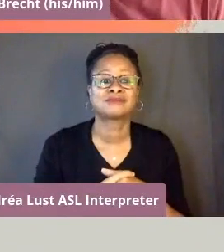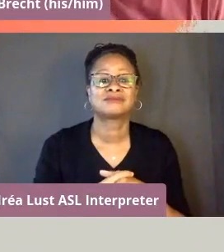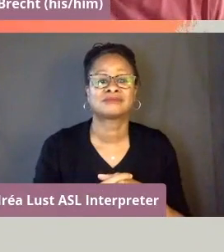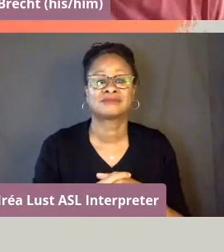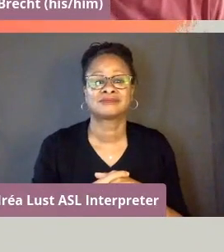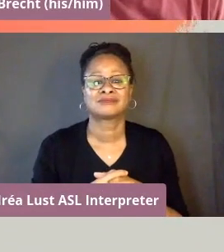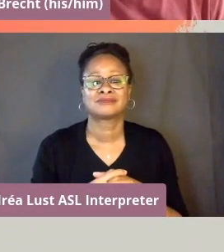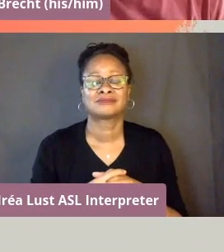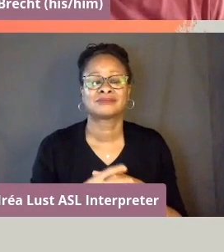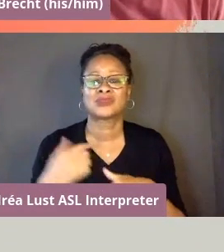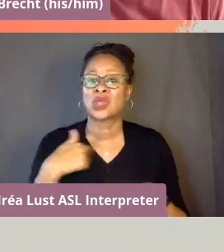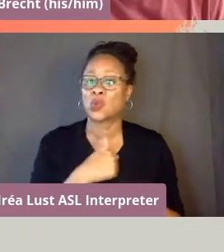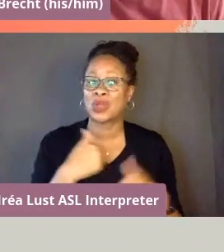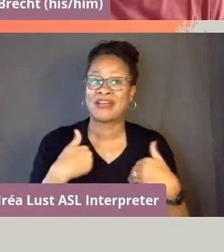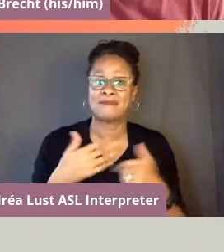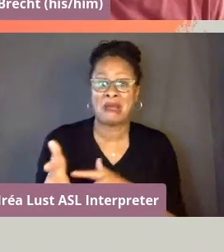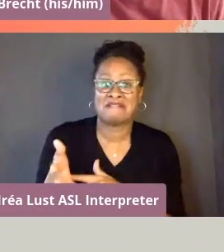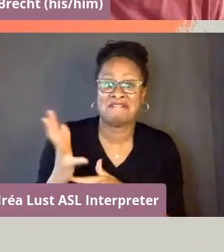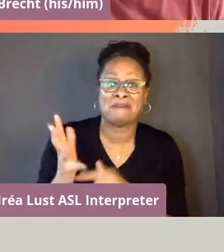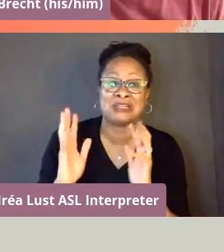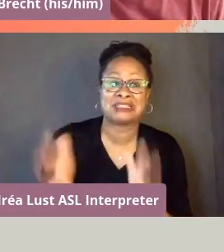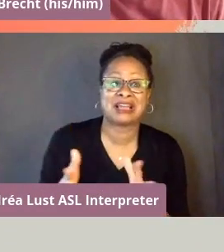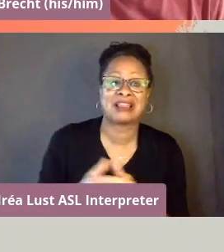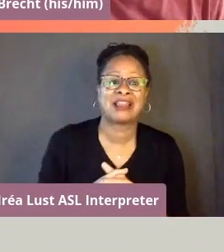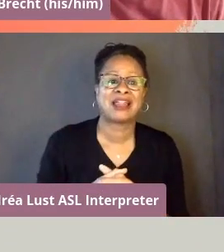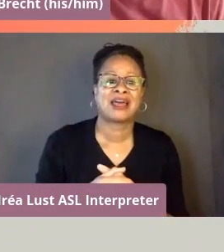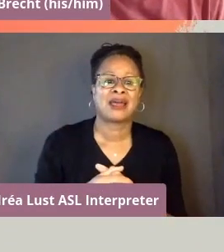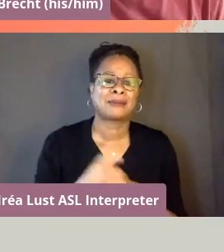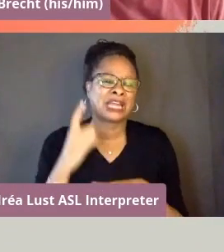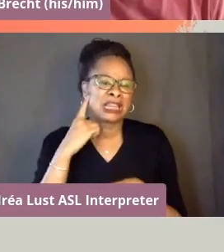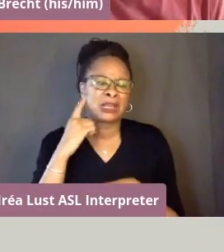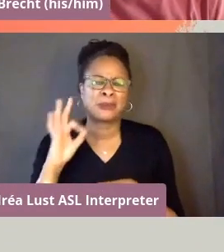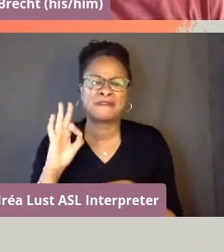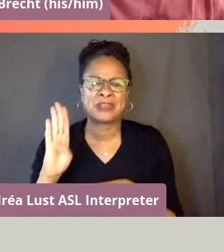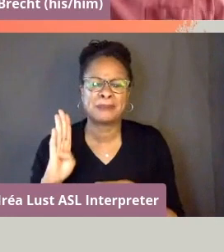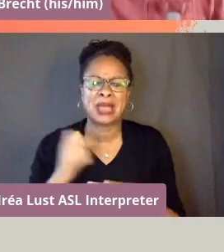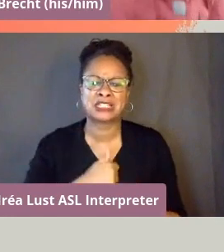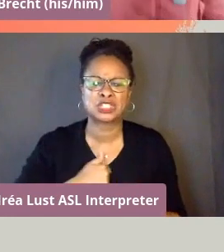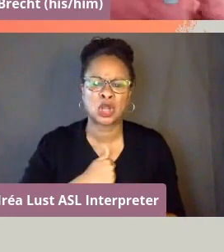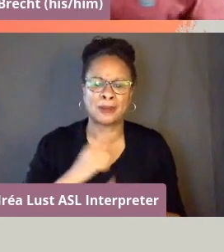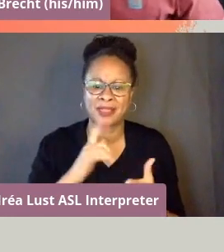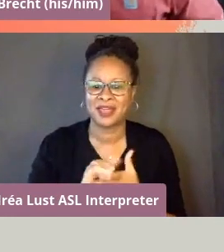We; have about five more minutes left. I'm getting a little audio feedback. Sorry, guys.